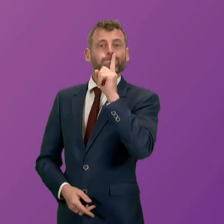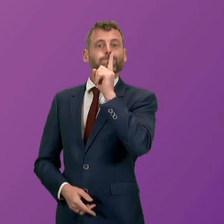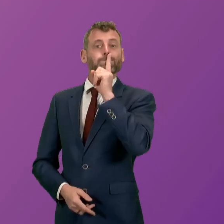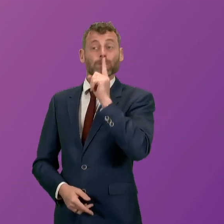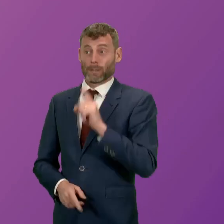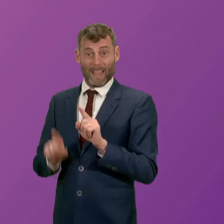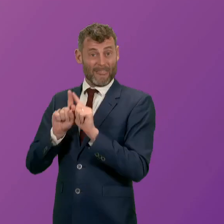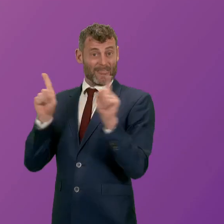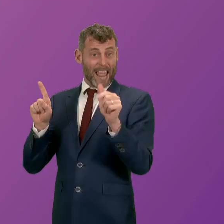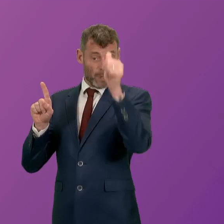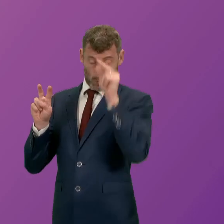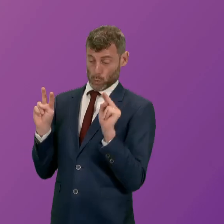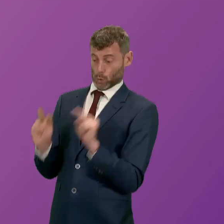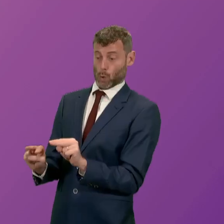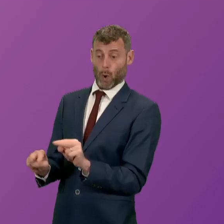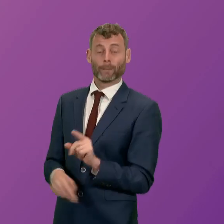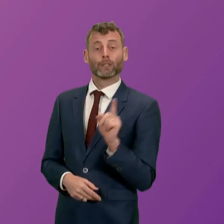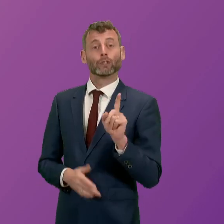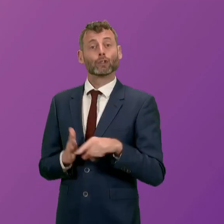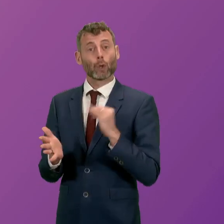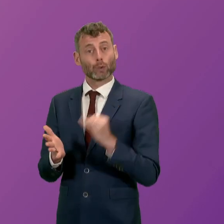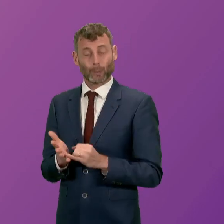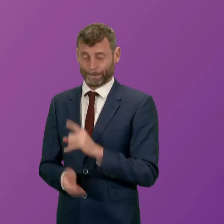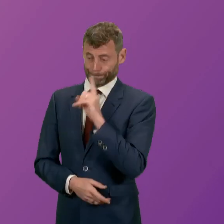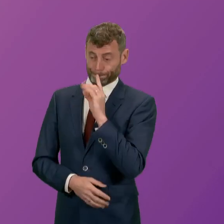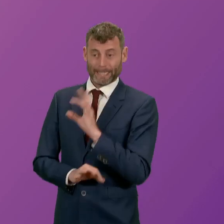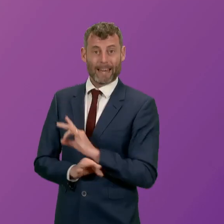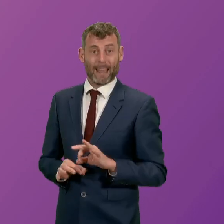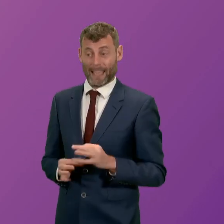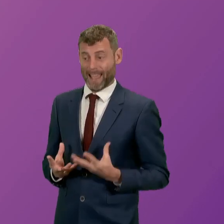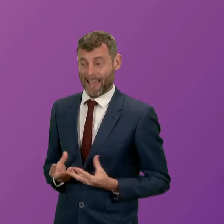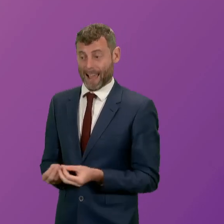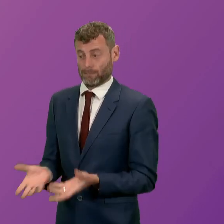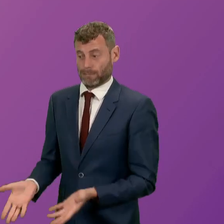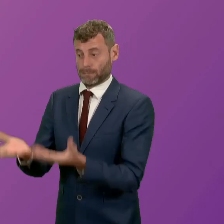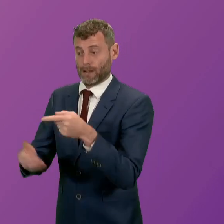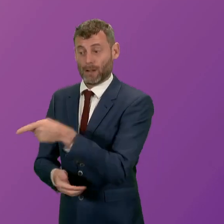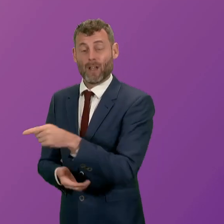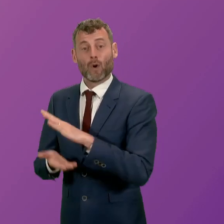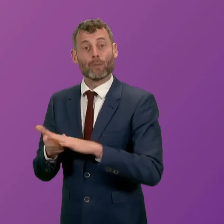Swinney helped Nicola Sturgeon’s awful health secretary become an awful First Minister. If the